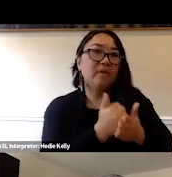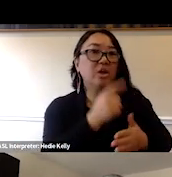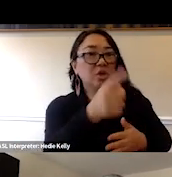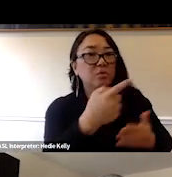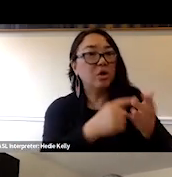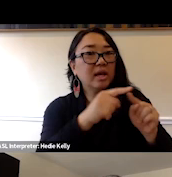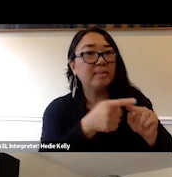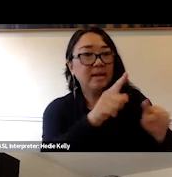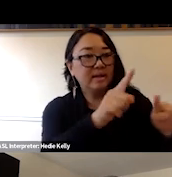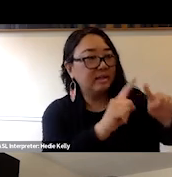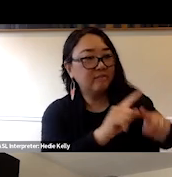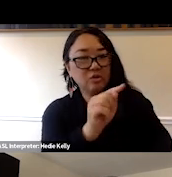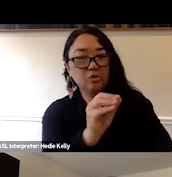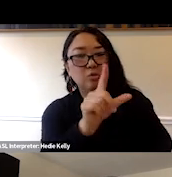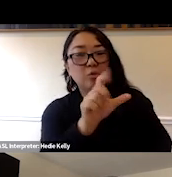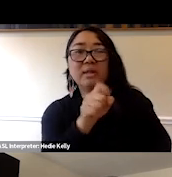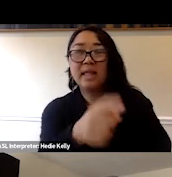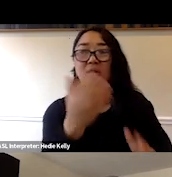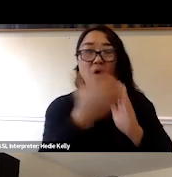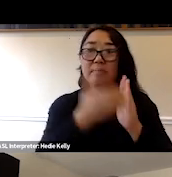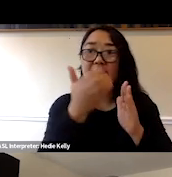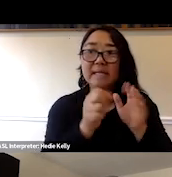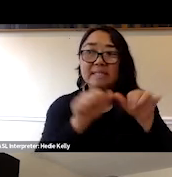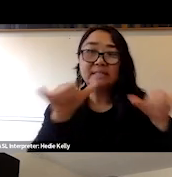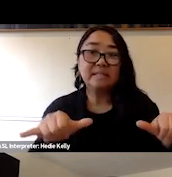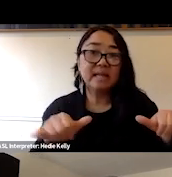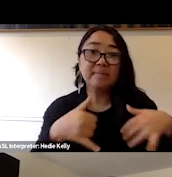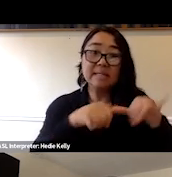Right. These are automated systems. We still want to take as much of a human